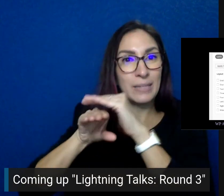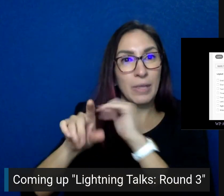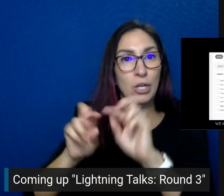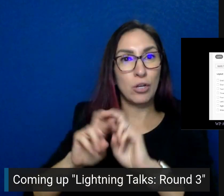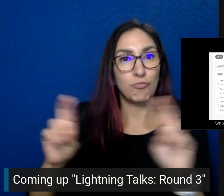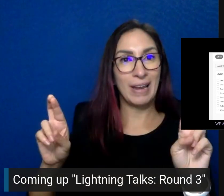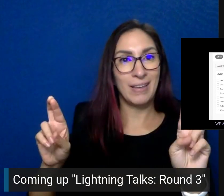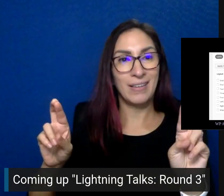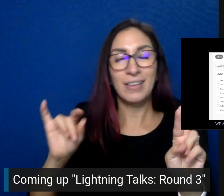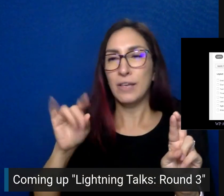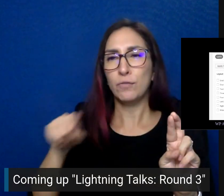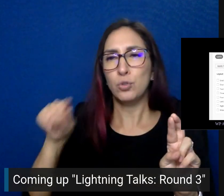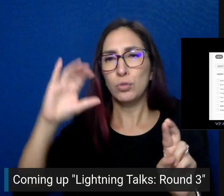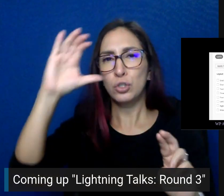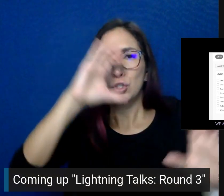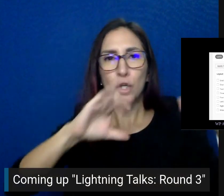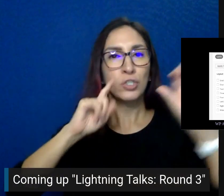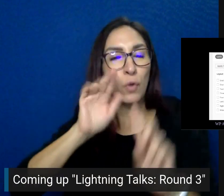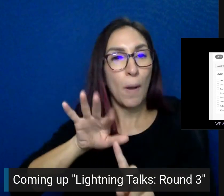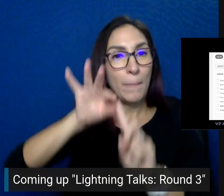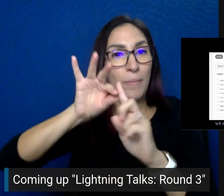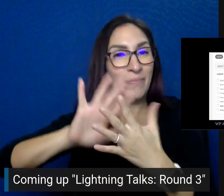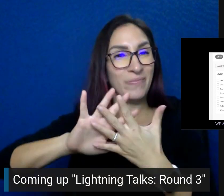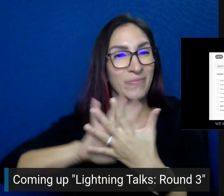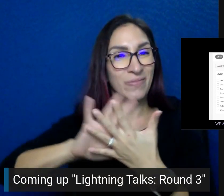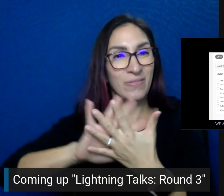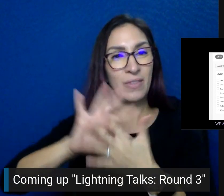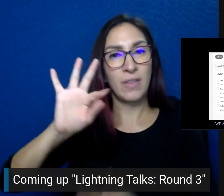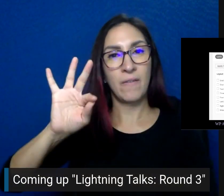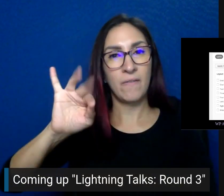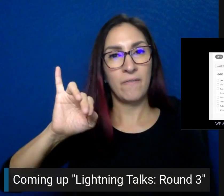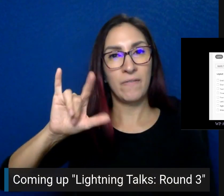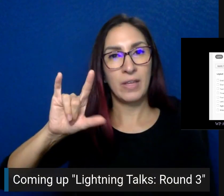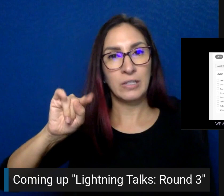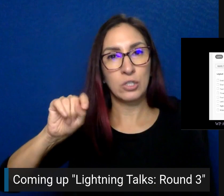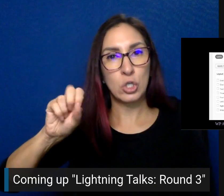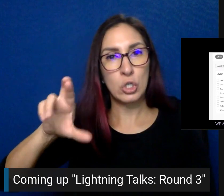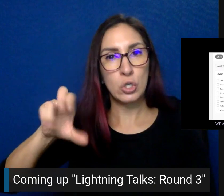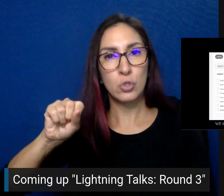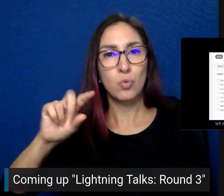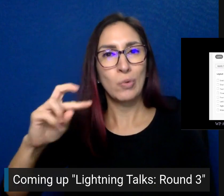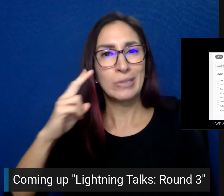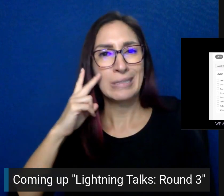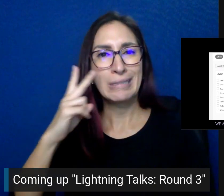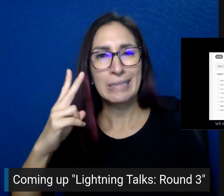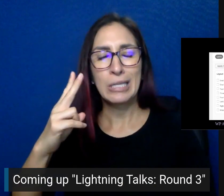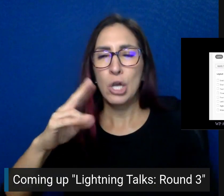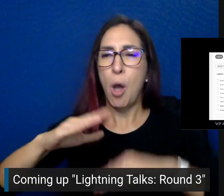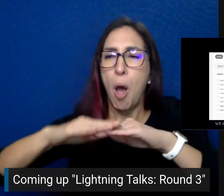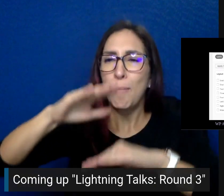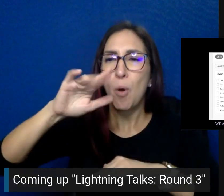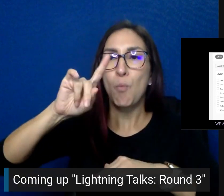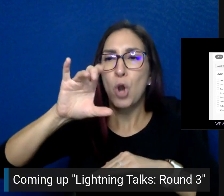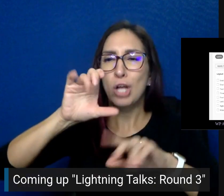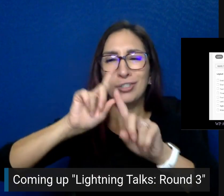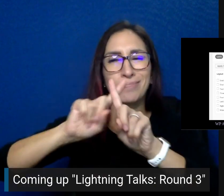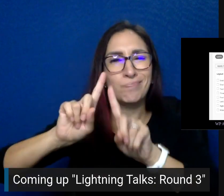you will see about at this time 100 different themes. That may not seem like very many compared